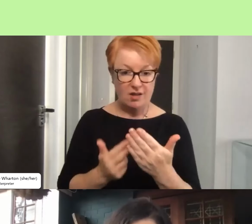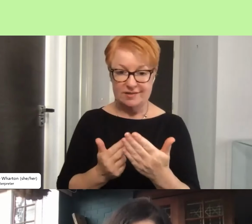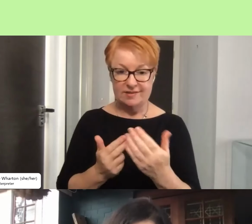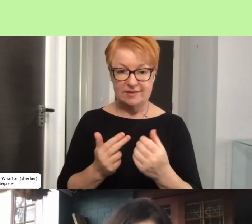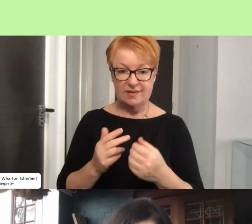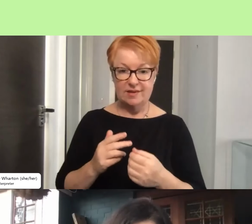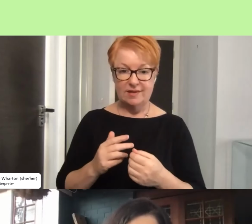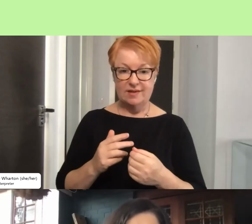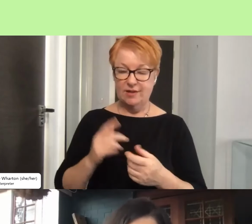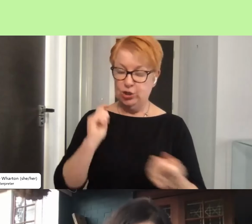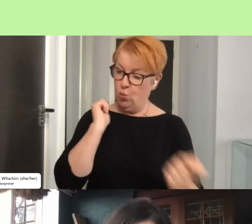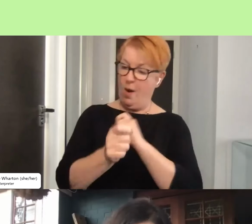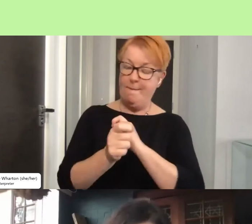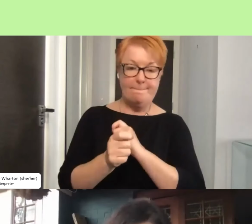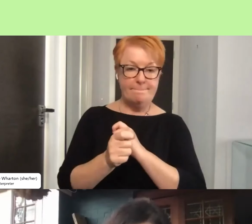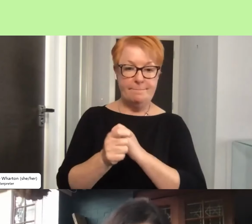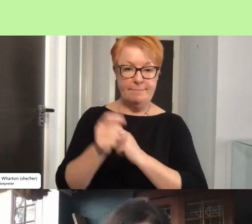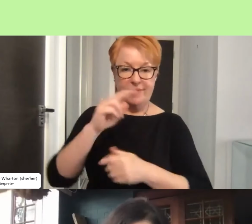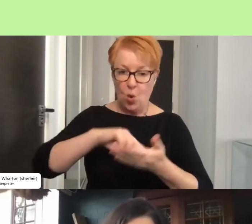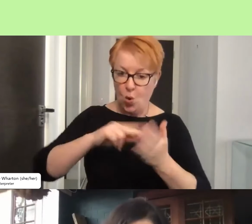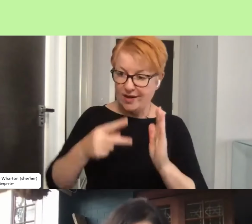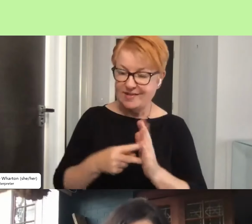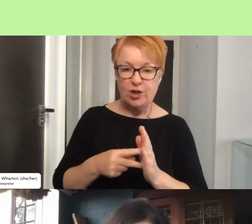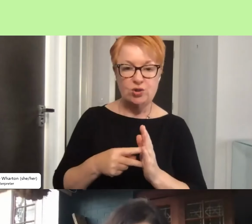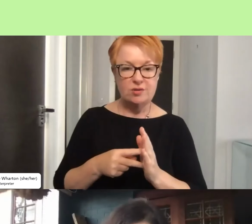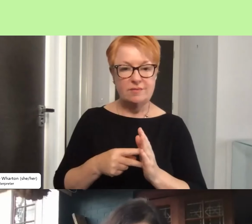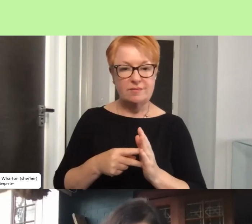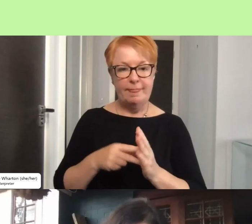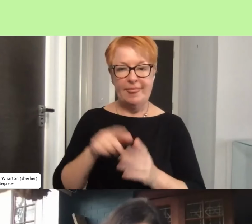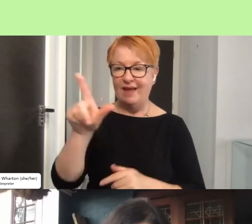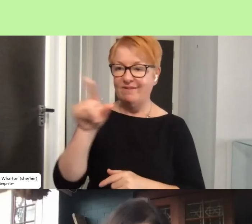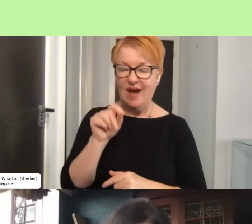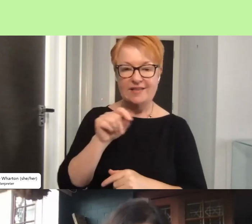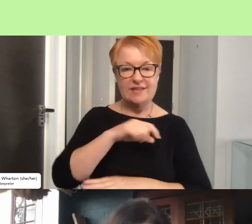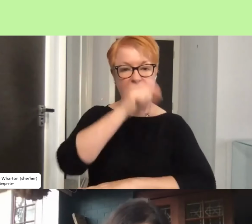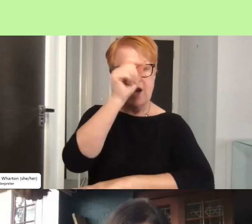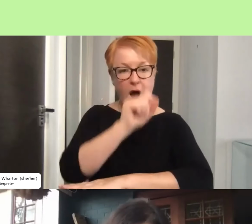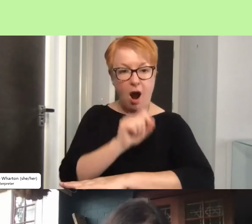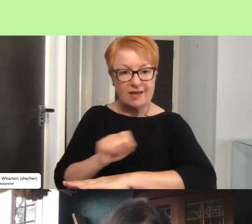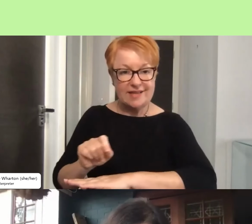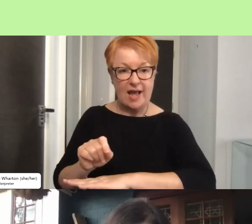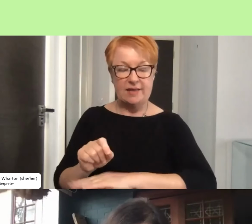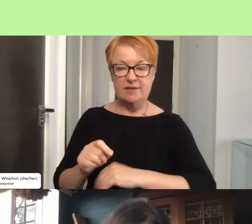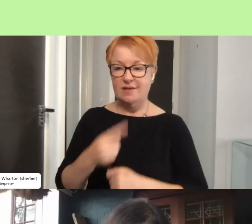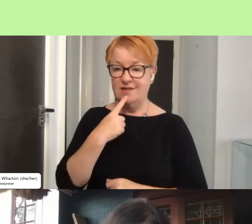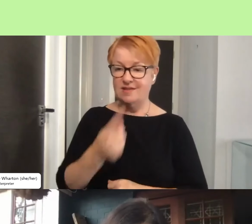team invited an architect and said the main process in this organisation is the artistic process.